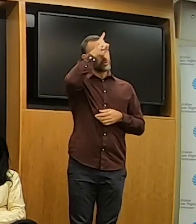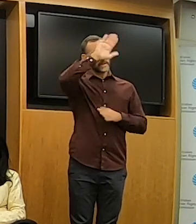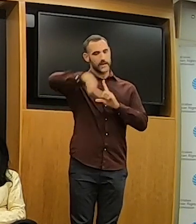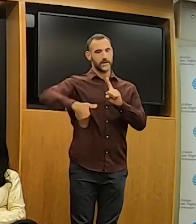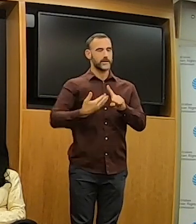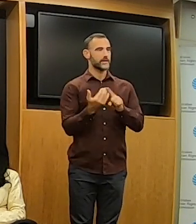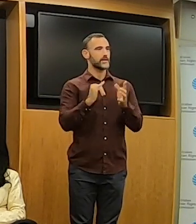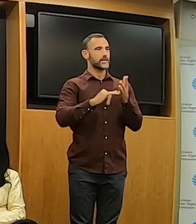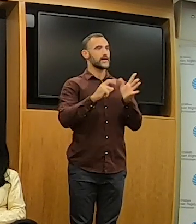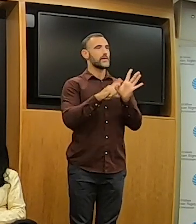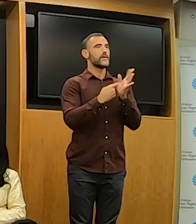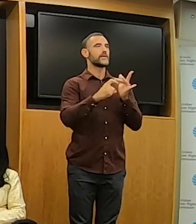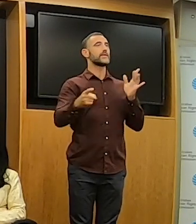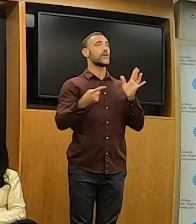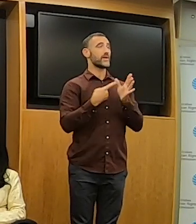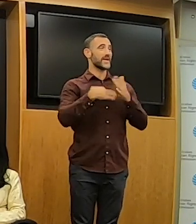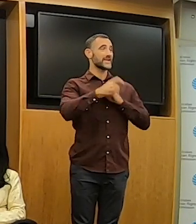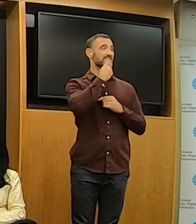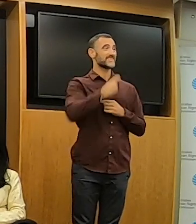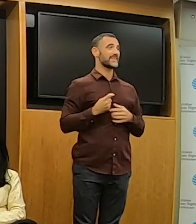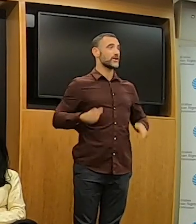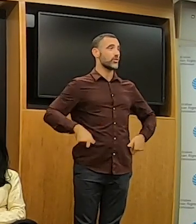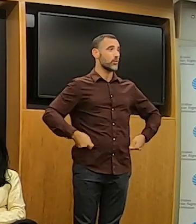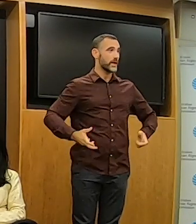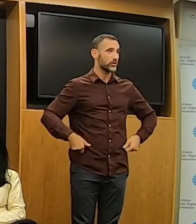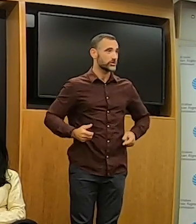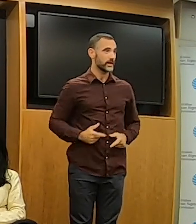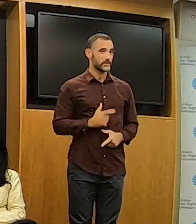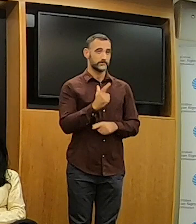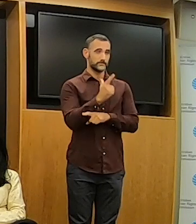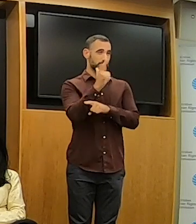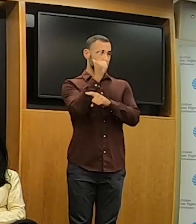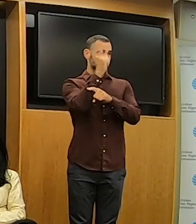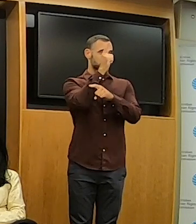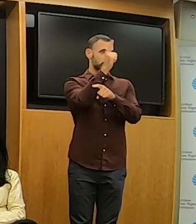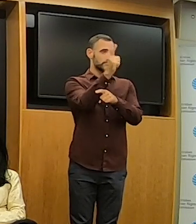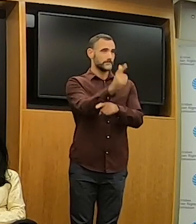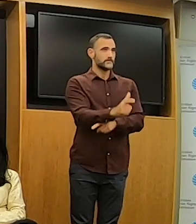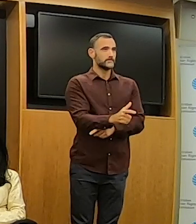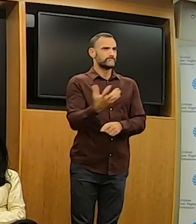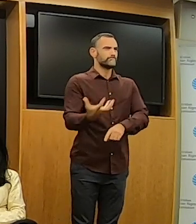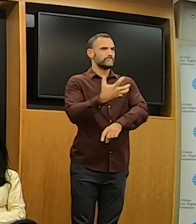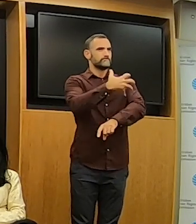She has since become a powerful advocate for refugees and people with disabilities.